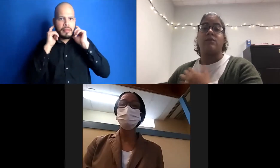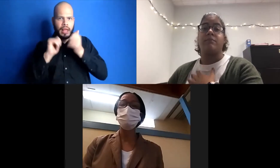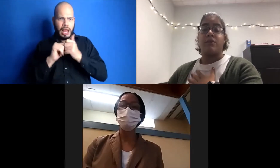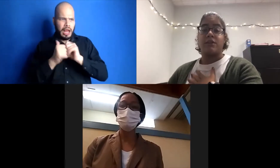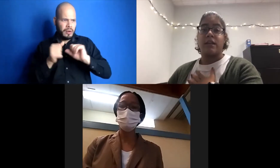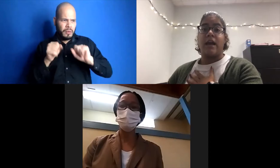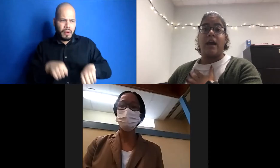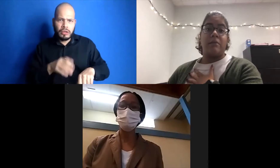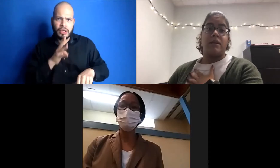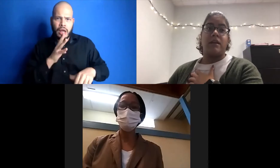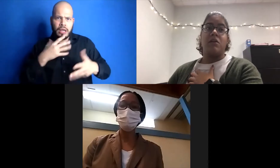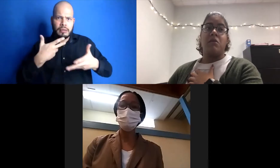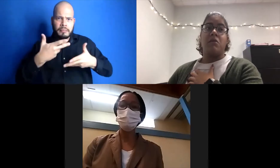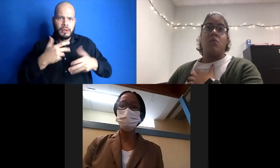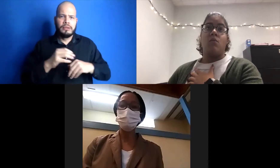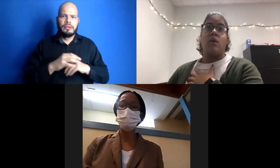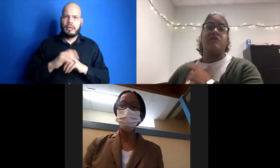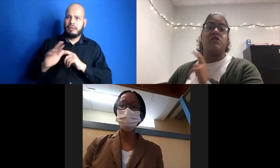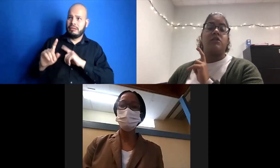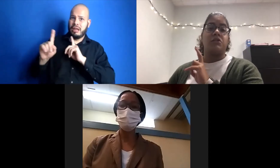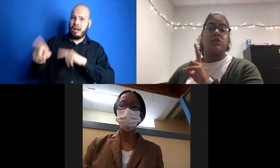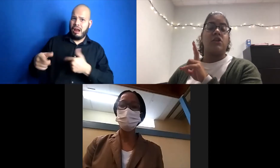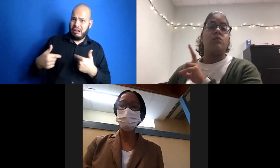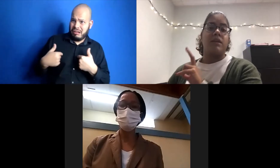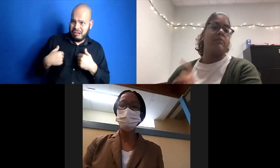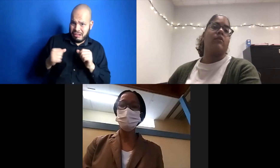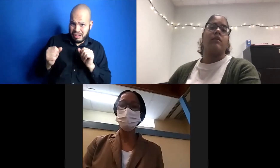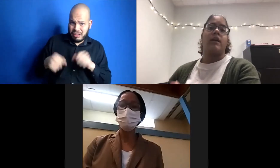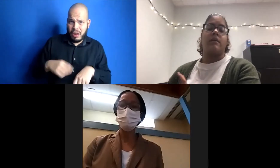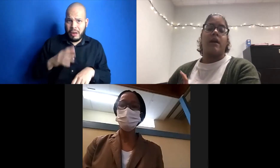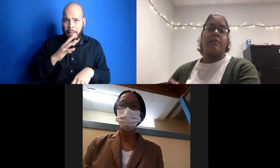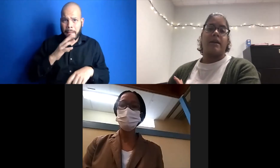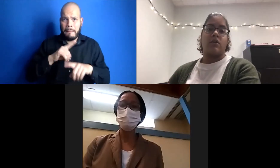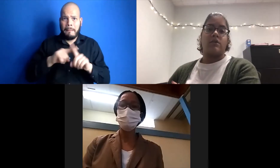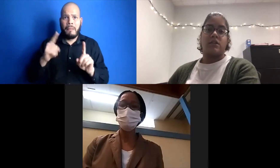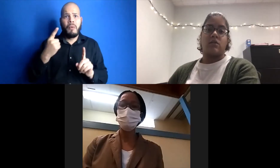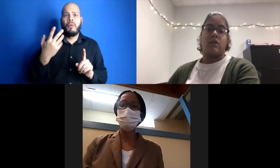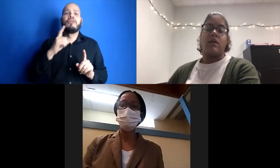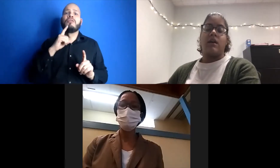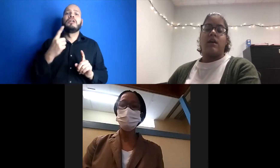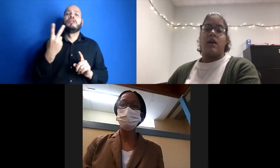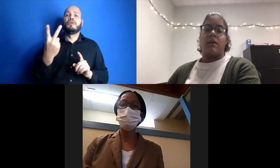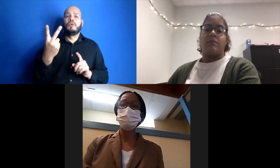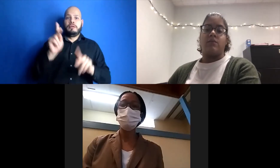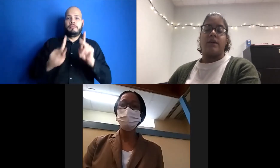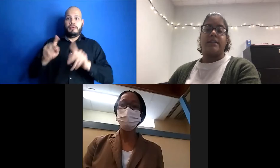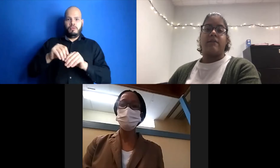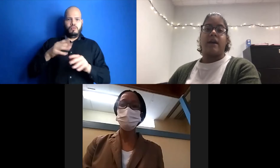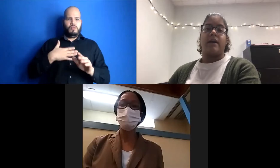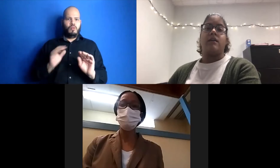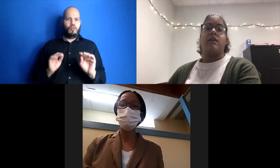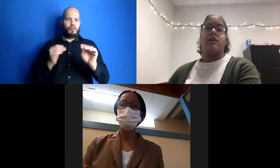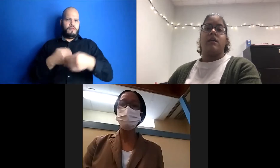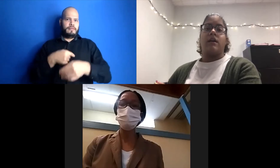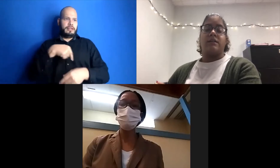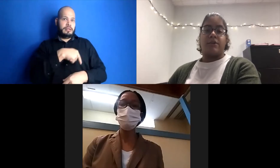personally I'm like one of the two people at my current store um who identify as a person